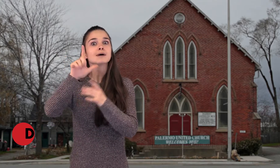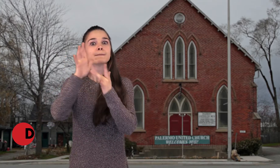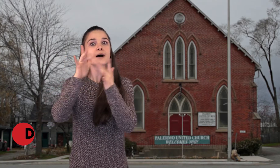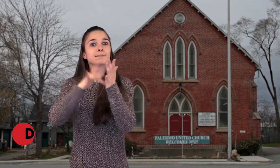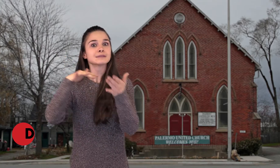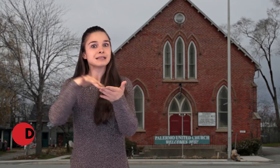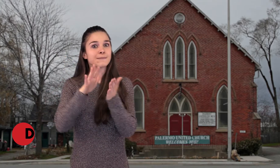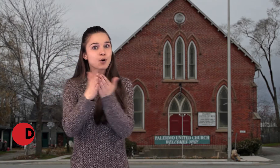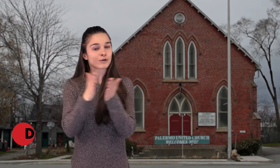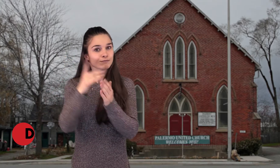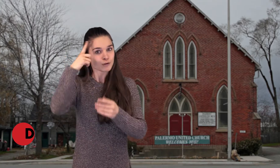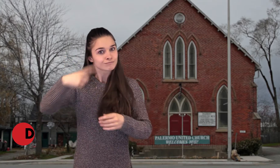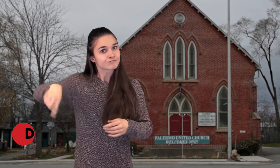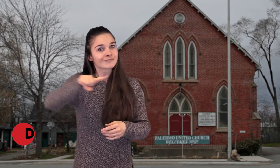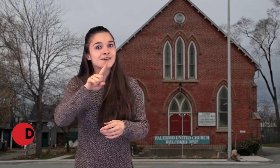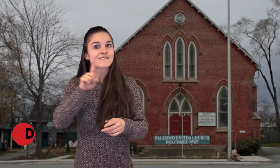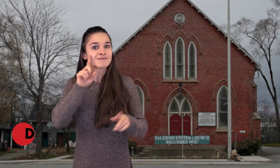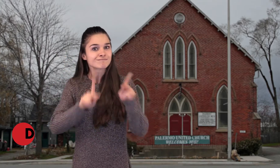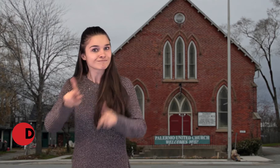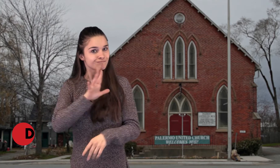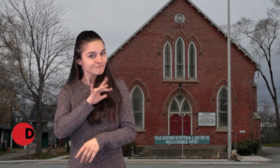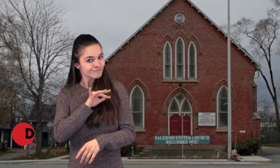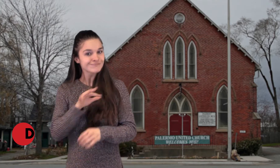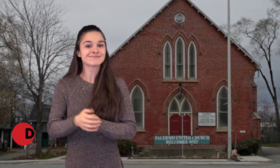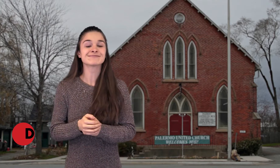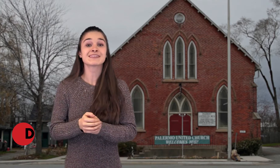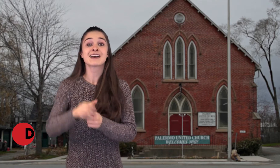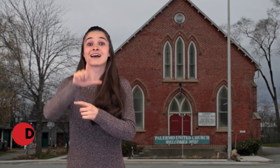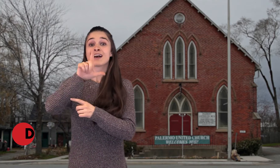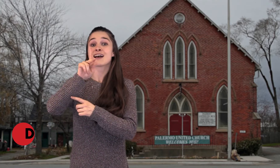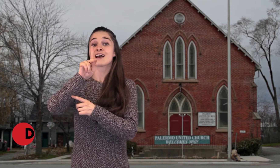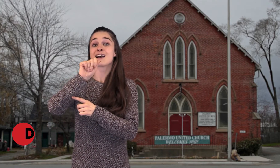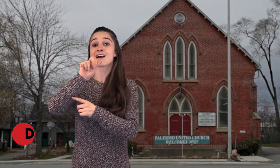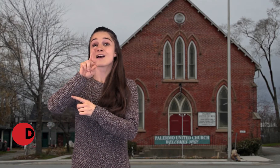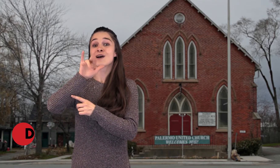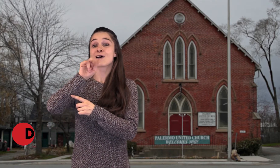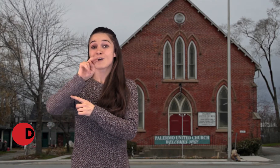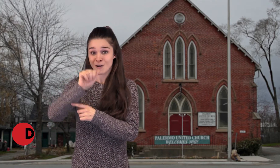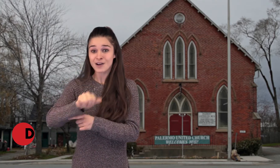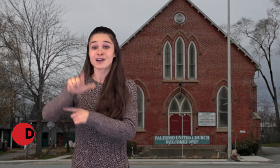including an ASL-friendly bible for bible study in ASL.